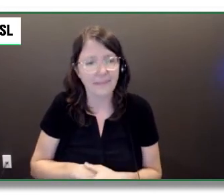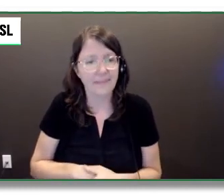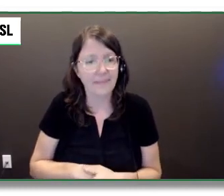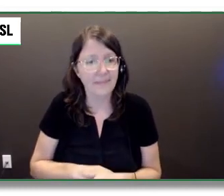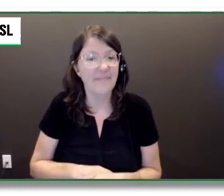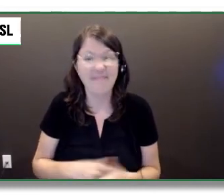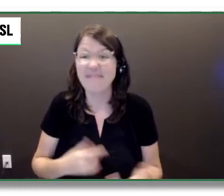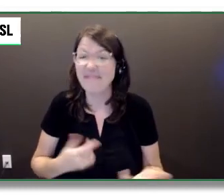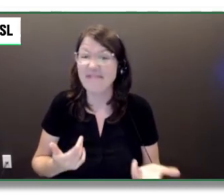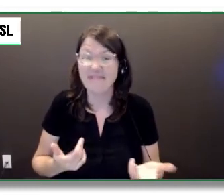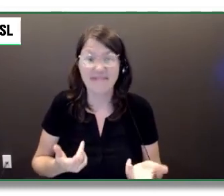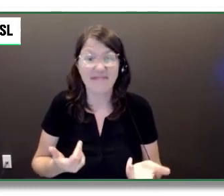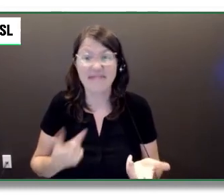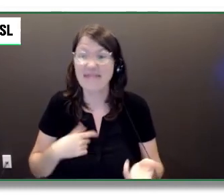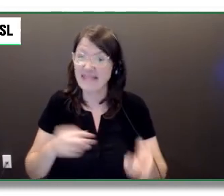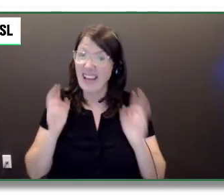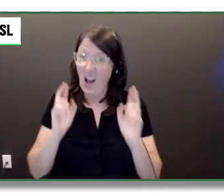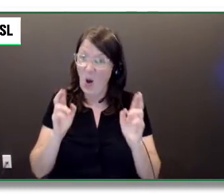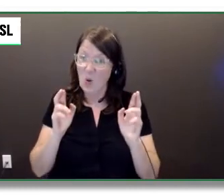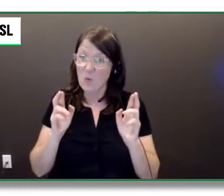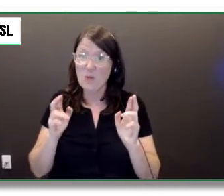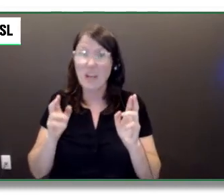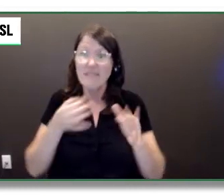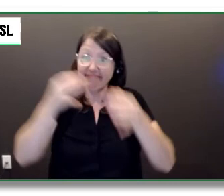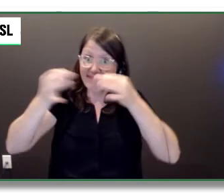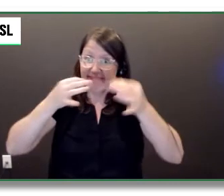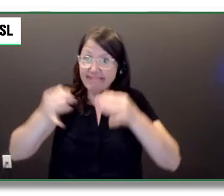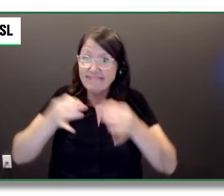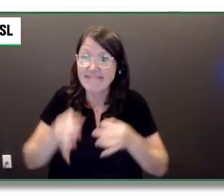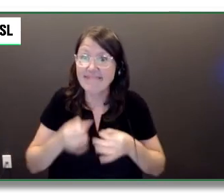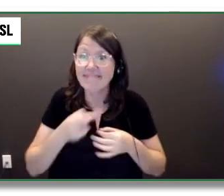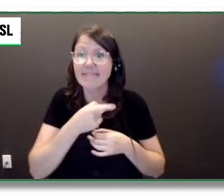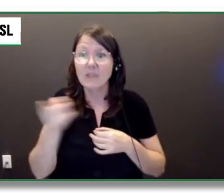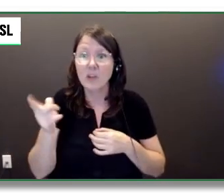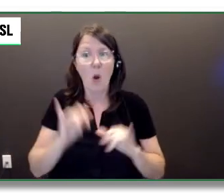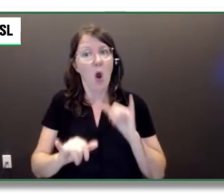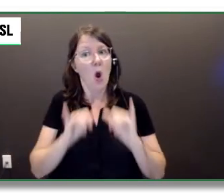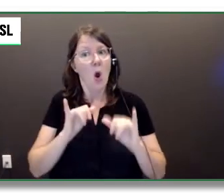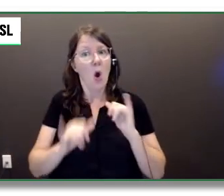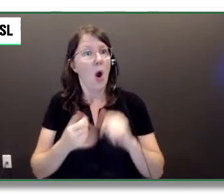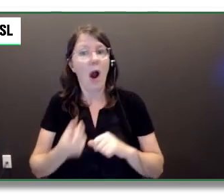many options to creatively offer virtual park accessibility and I hope